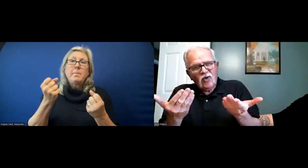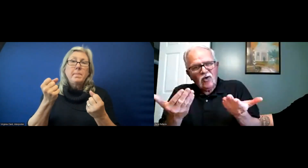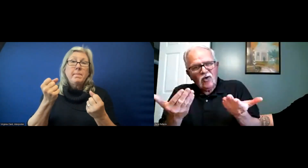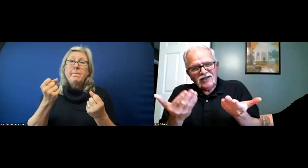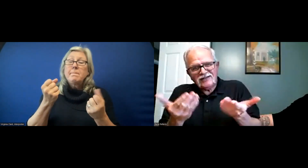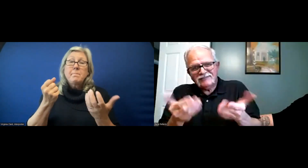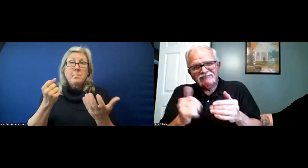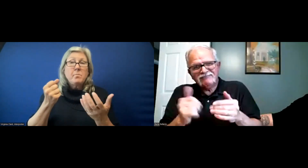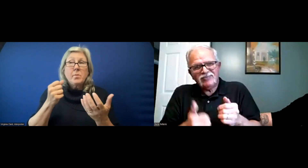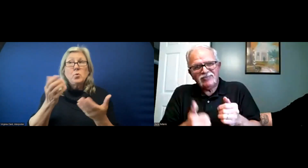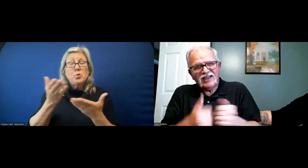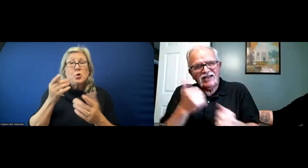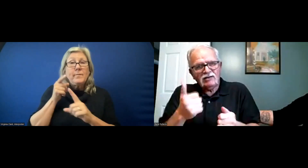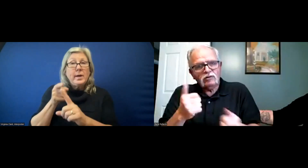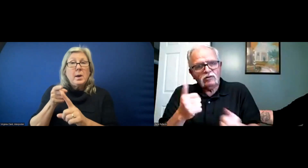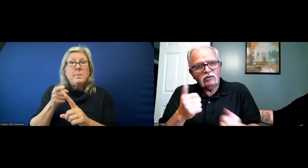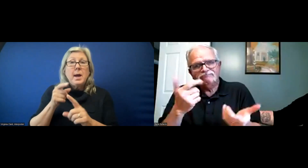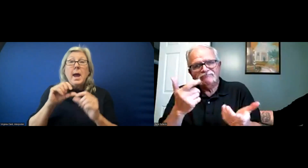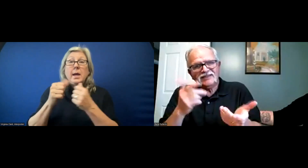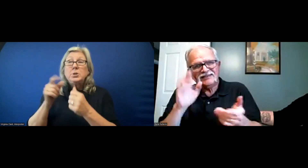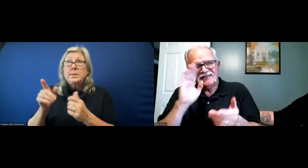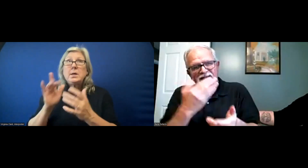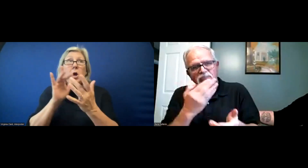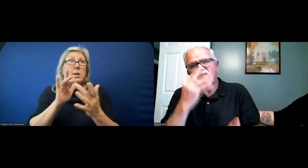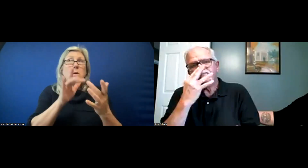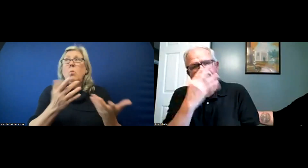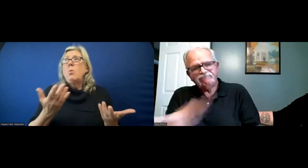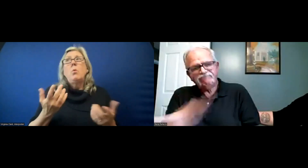Language that can serve him and the agencies he contacted said we can't afford to pay for